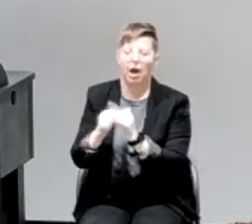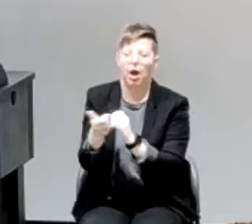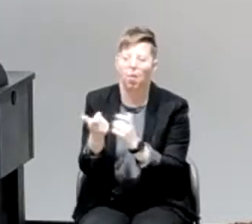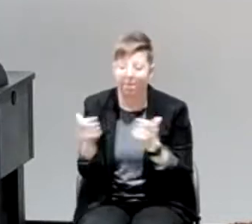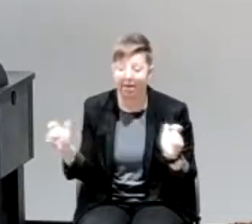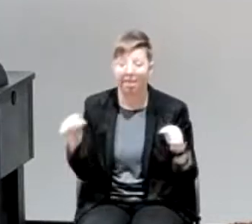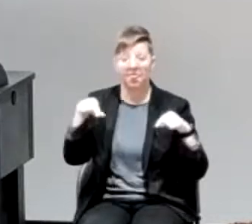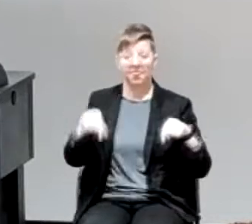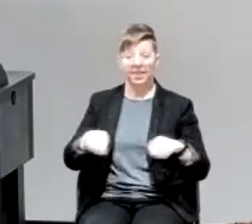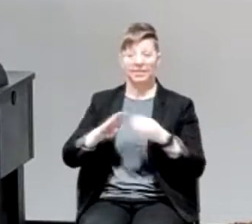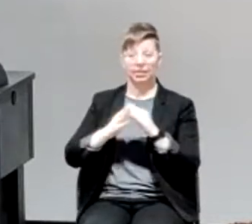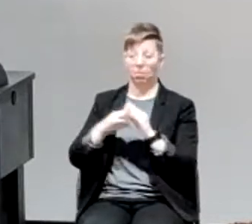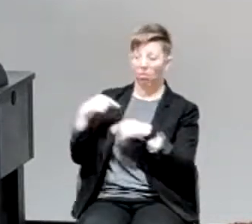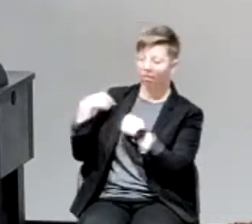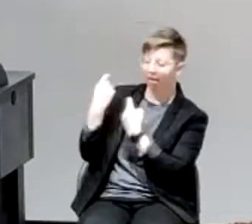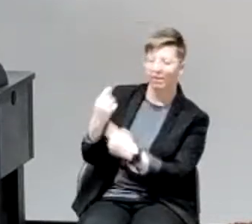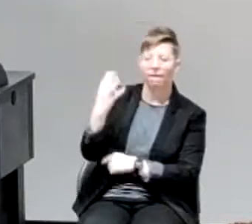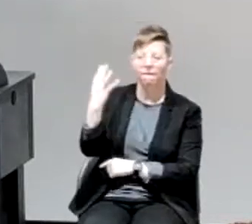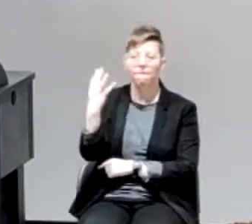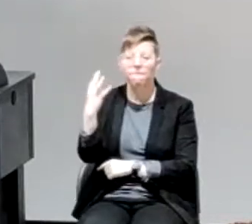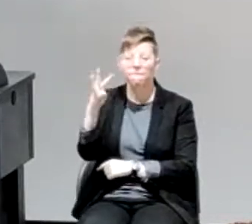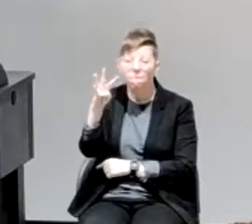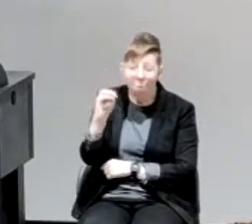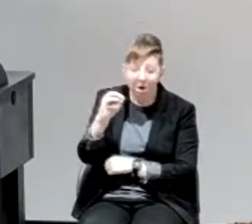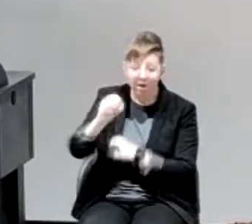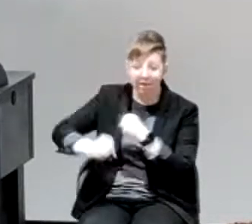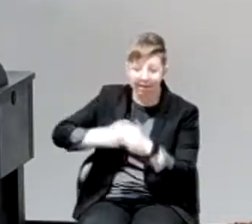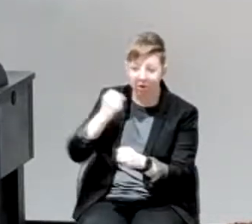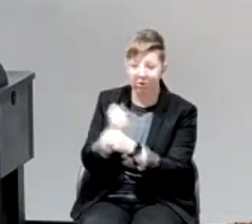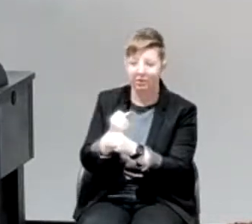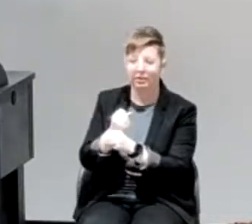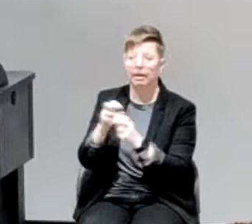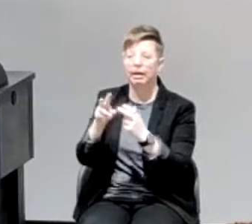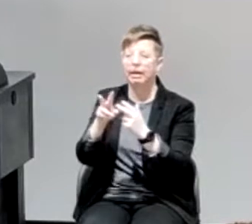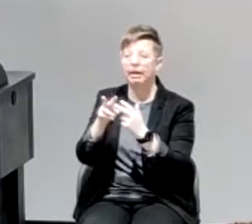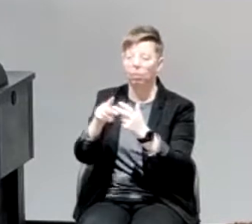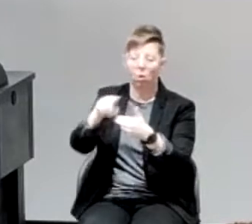that is. But let me tell you how fast and It's almost hard for me to conceive of how fast and big big that is.